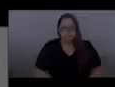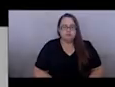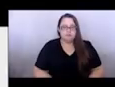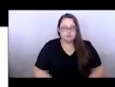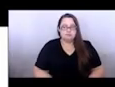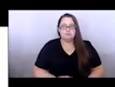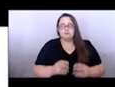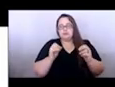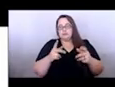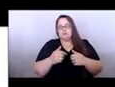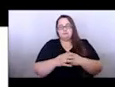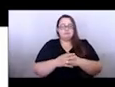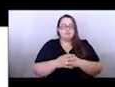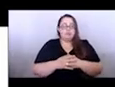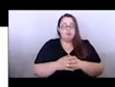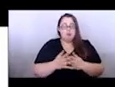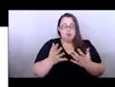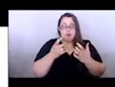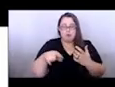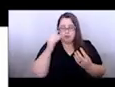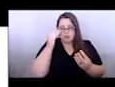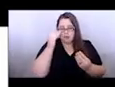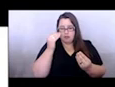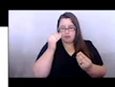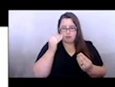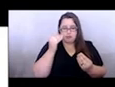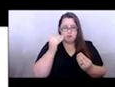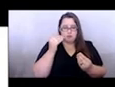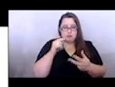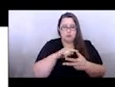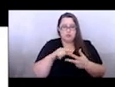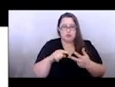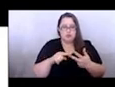So, I want you guys to think about the three values you guys just listed on your paper.